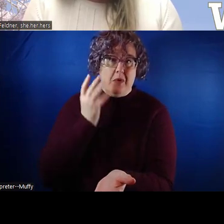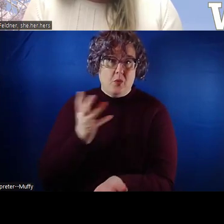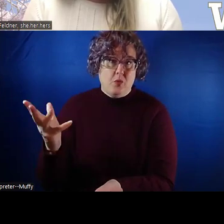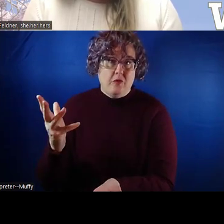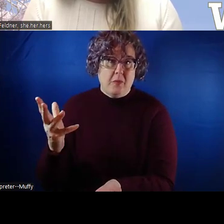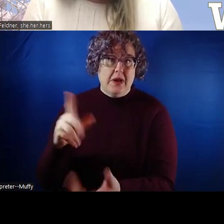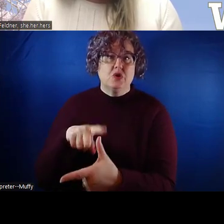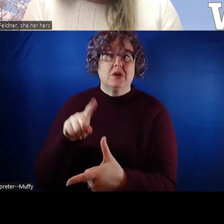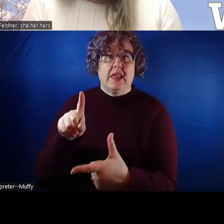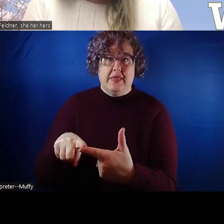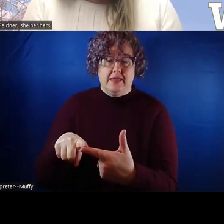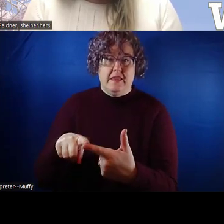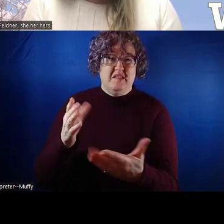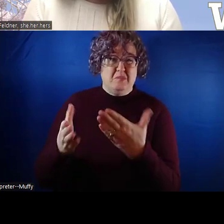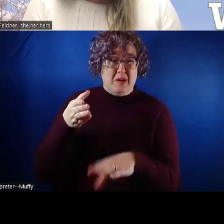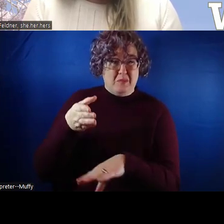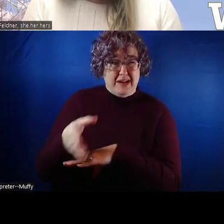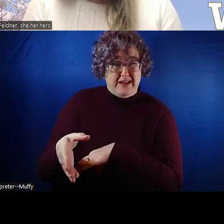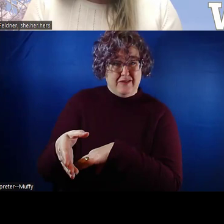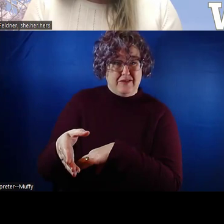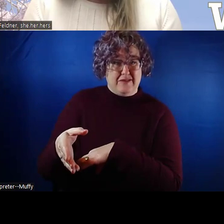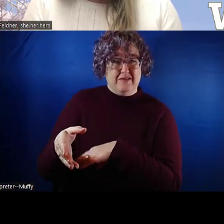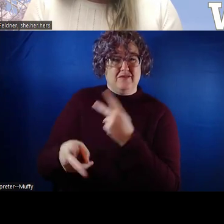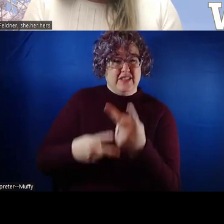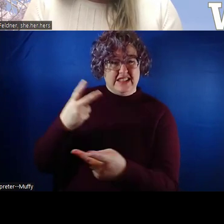and it may be after visit and stuff like that.